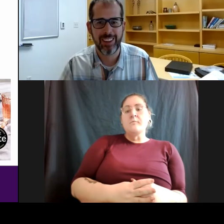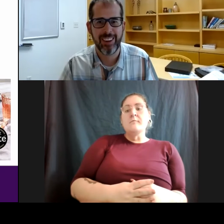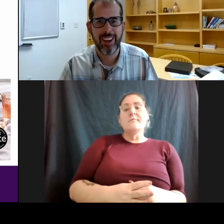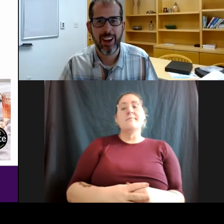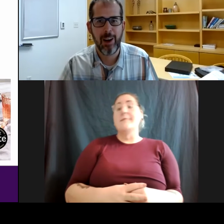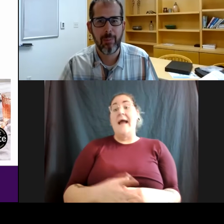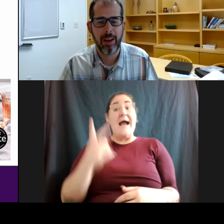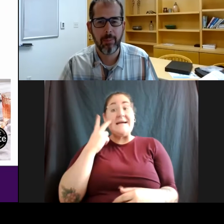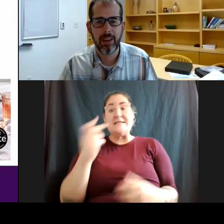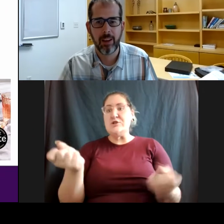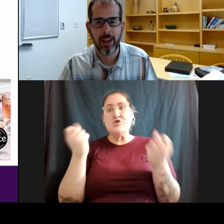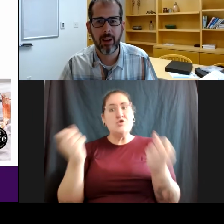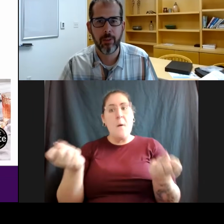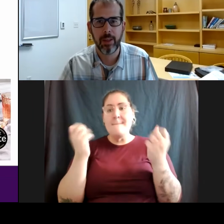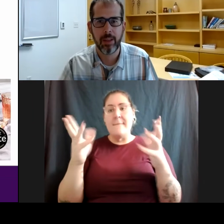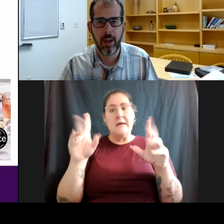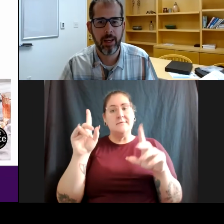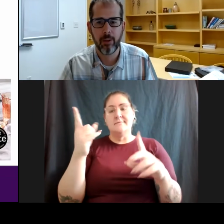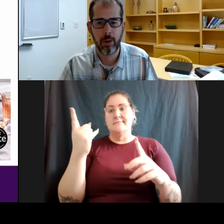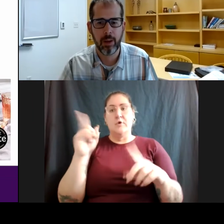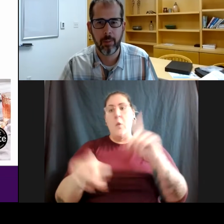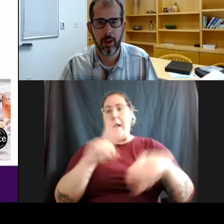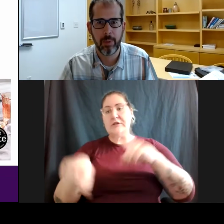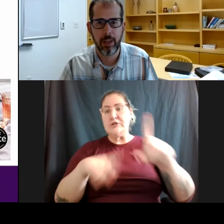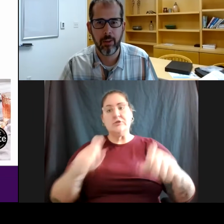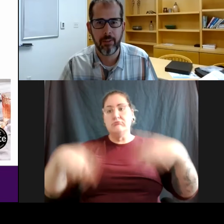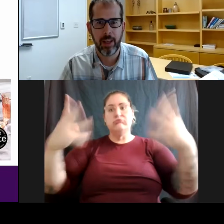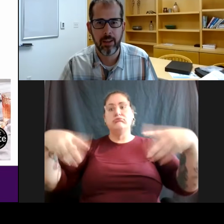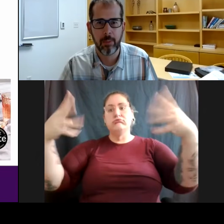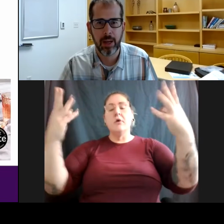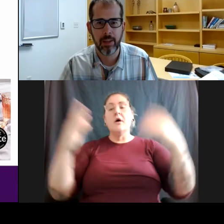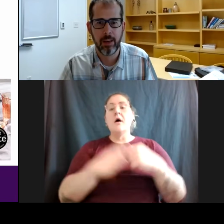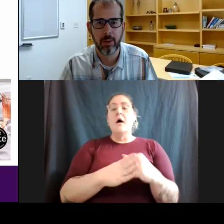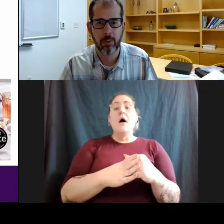just starting to flood in. I could go through these, Henny, you are welcome to go through these